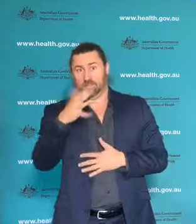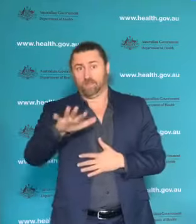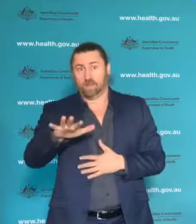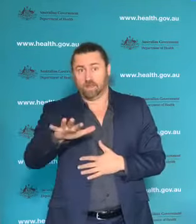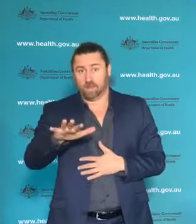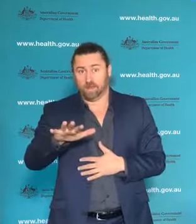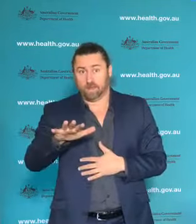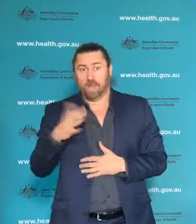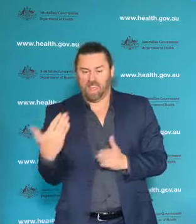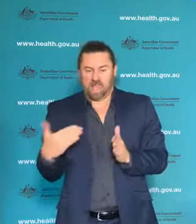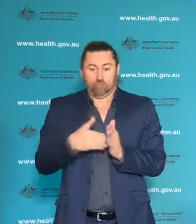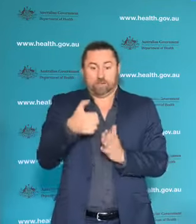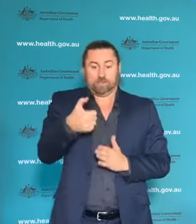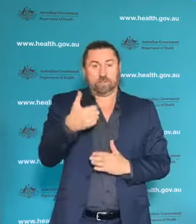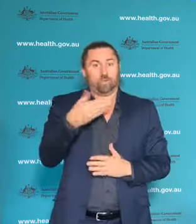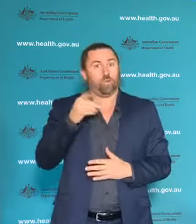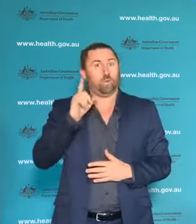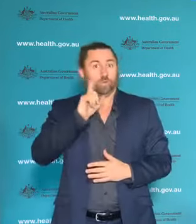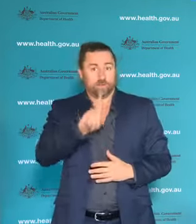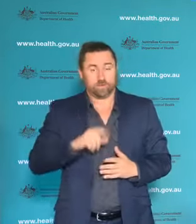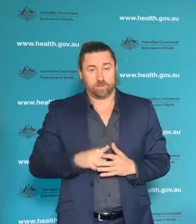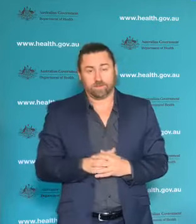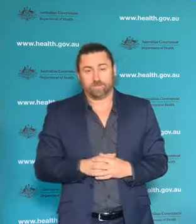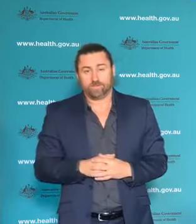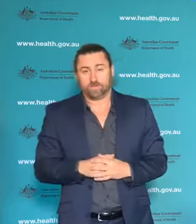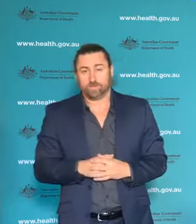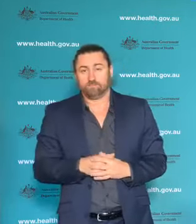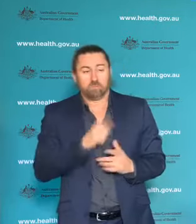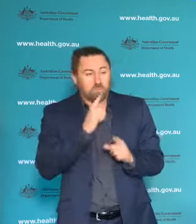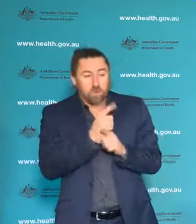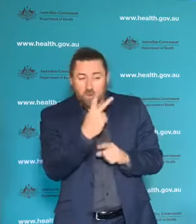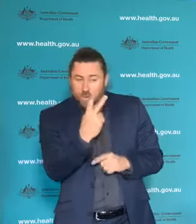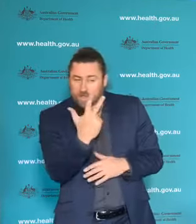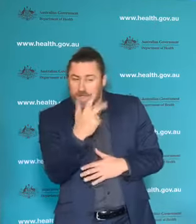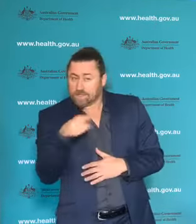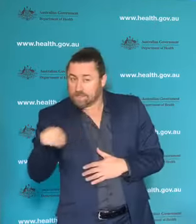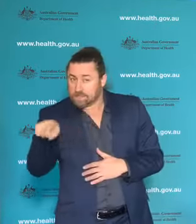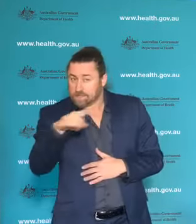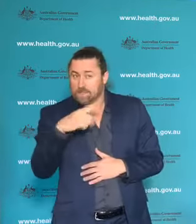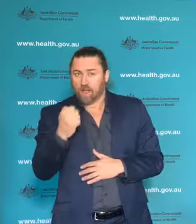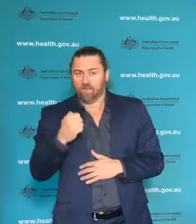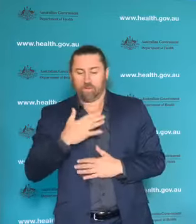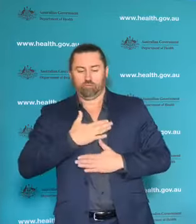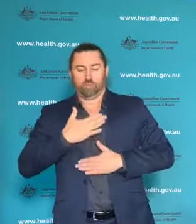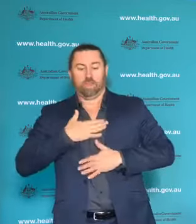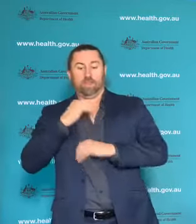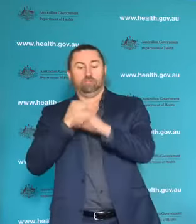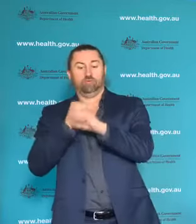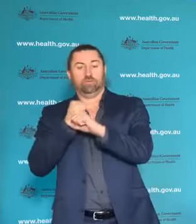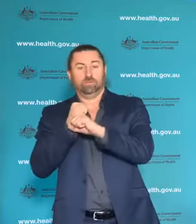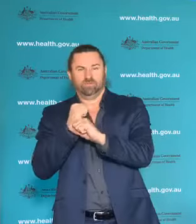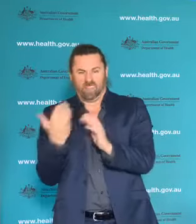more than yesterday and there are 28 people reported to be on ventilators, which is one more than yesterday.